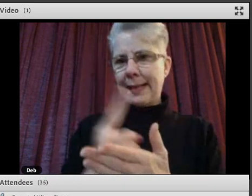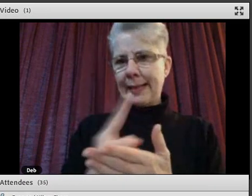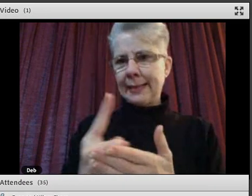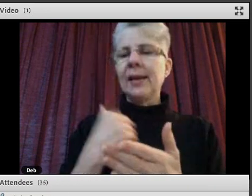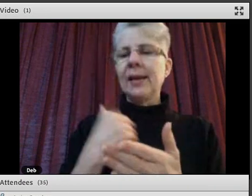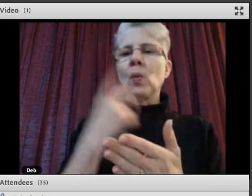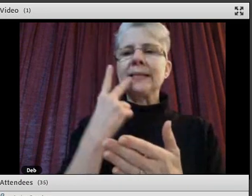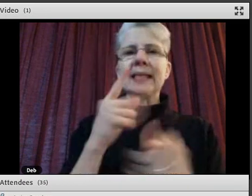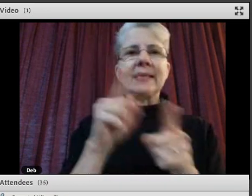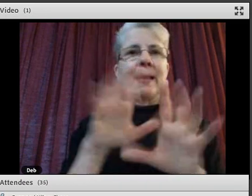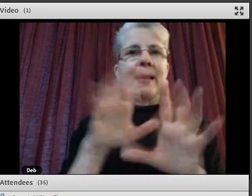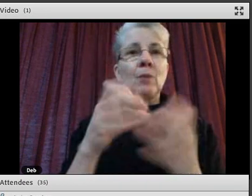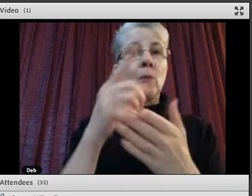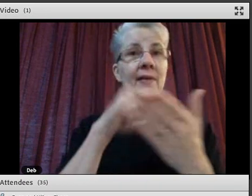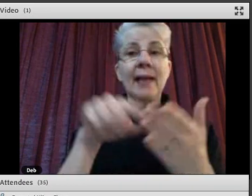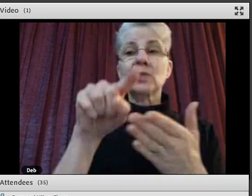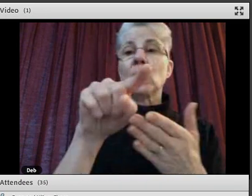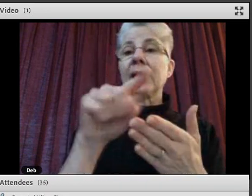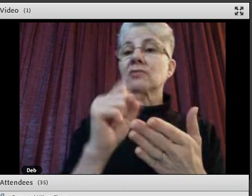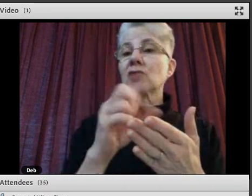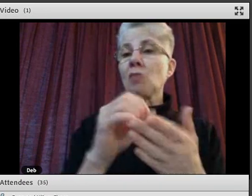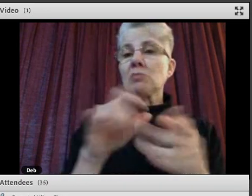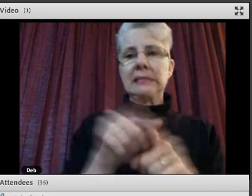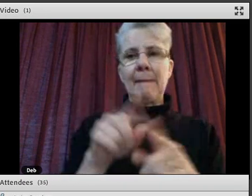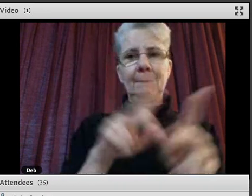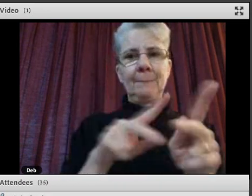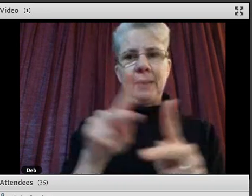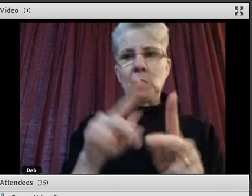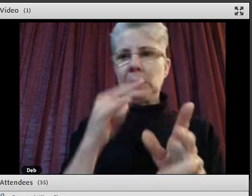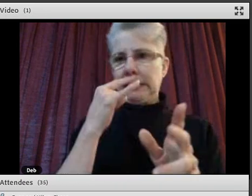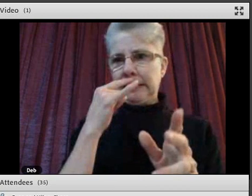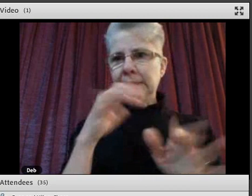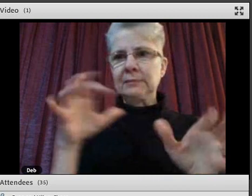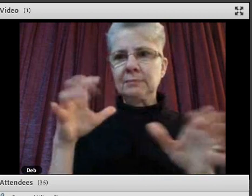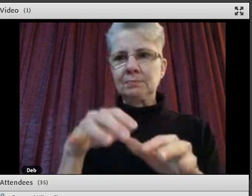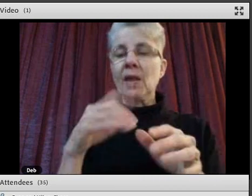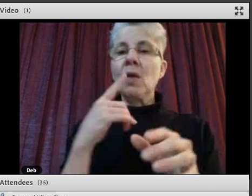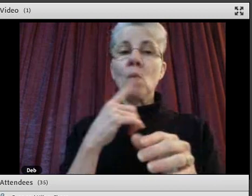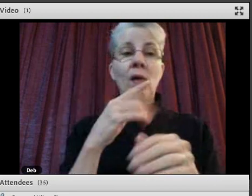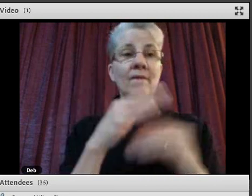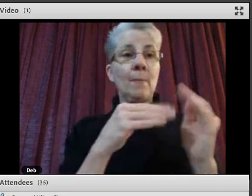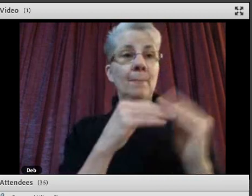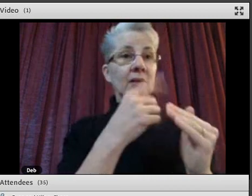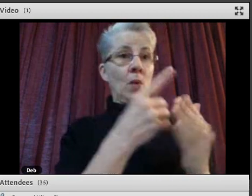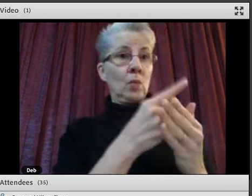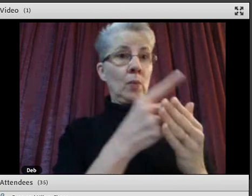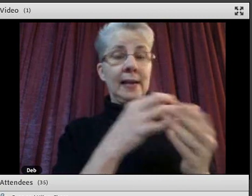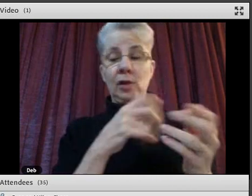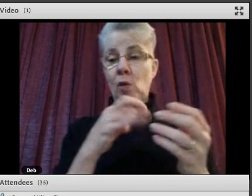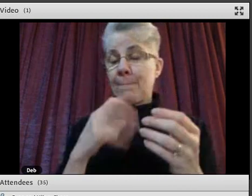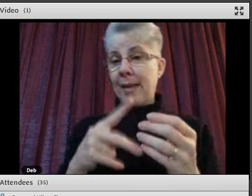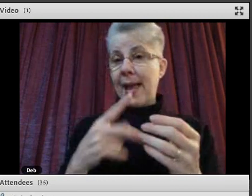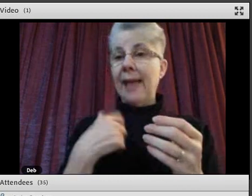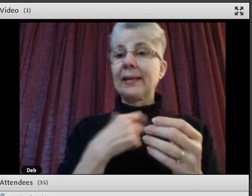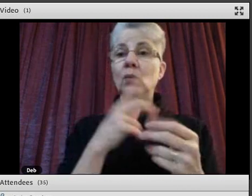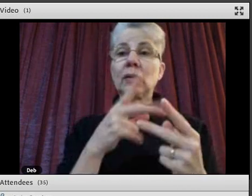and so we'll usually see the same group the next week. And we'll have them build it one week, and then go back.